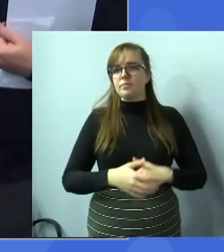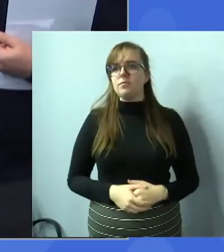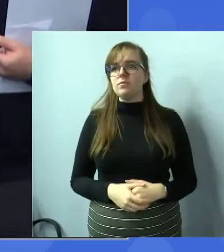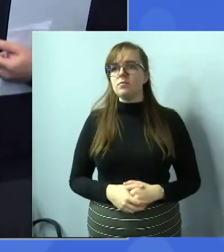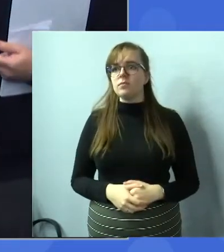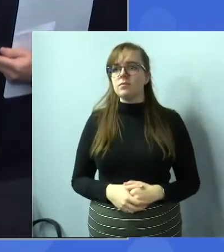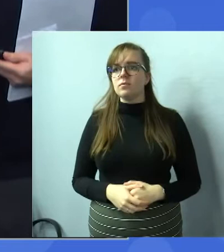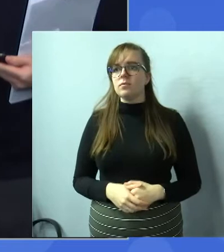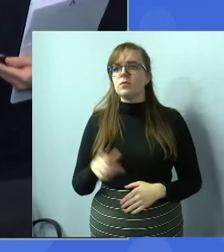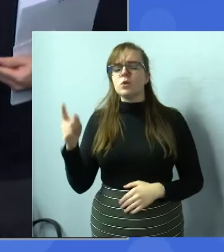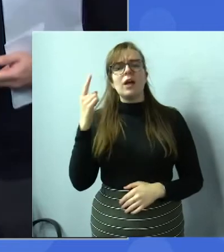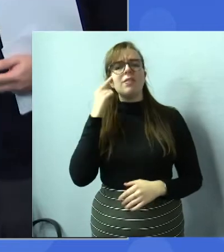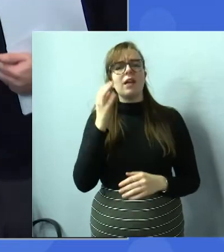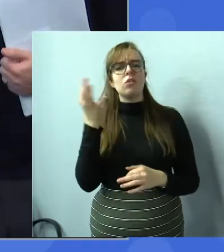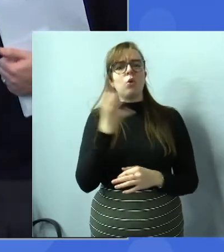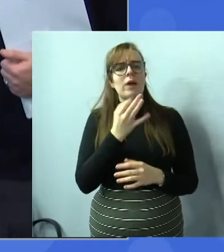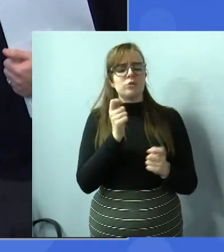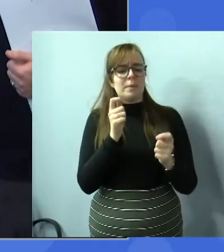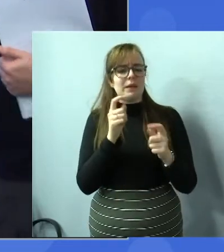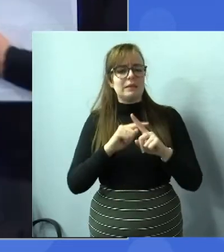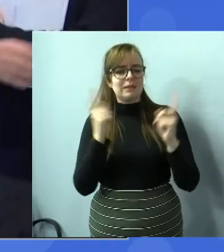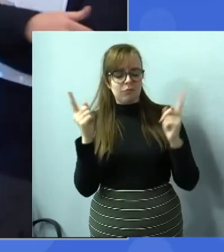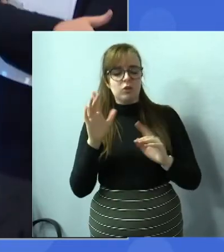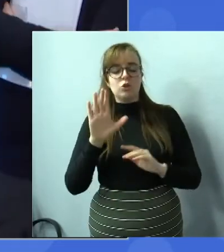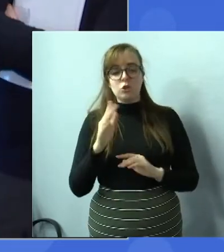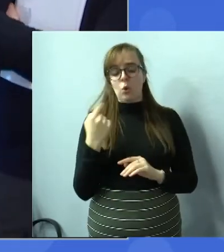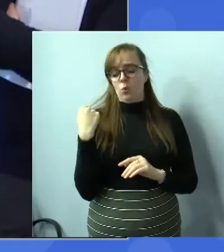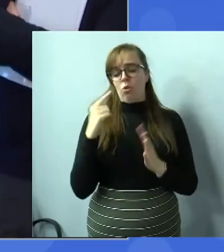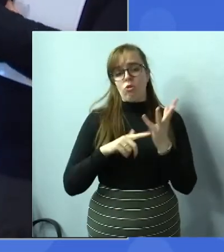different things so the UK government has just said that Scotland cannot have